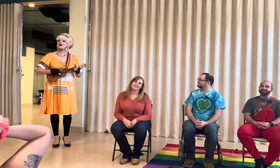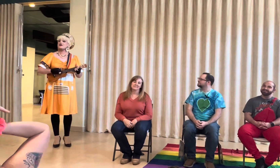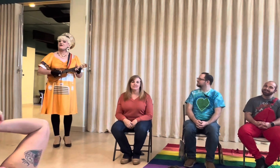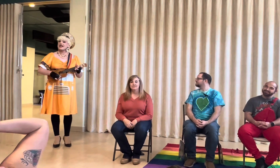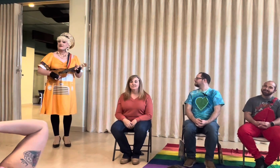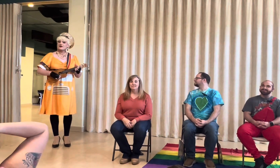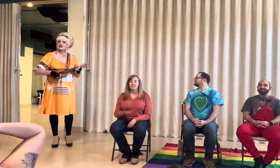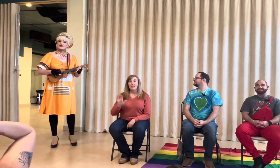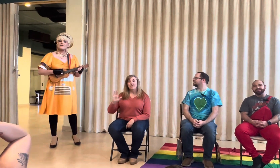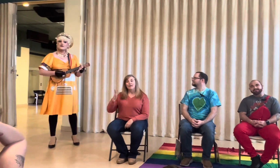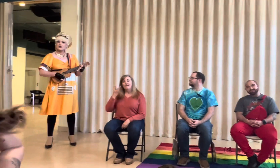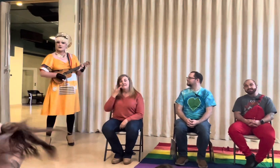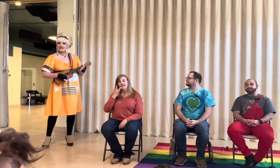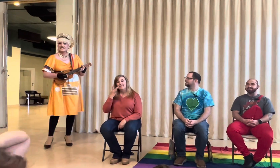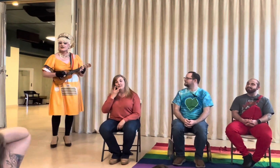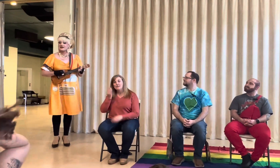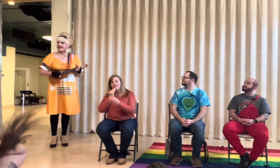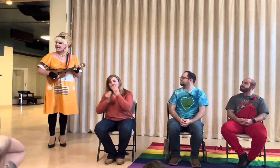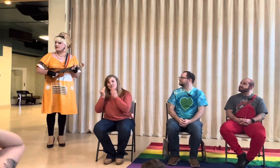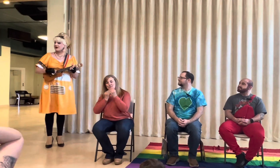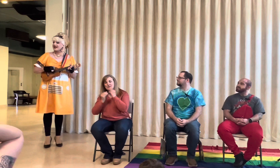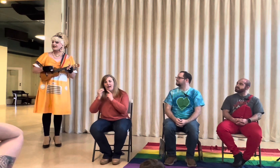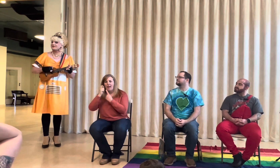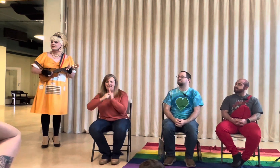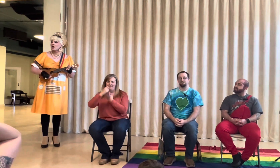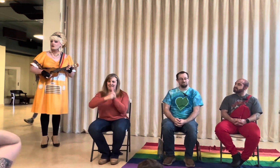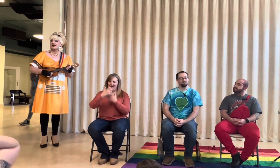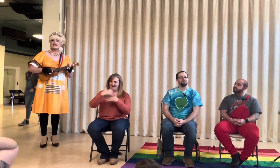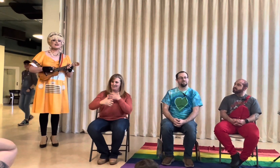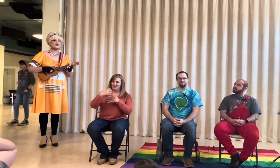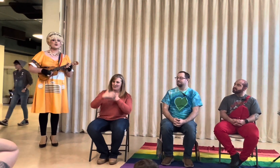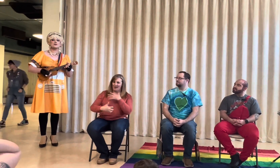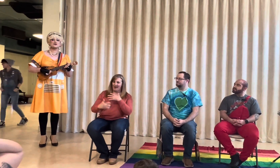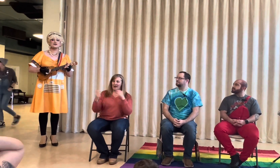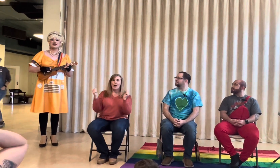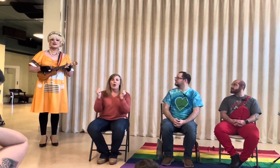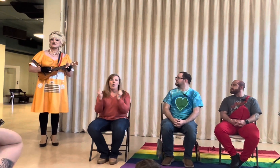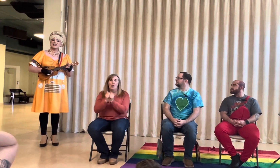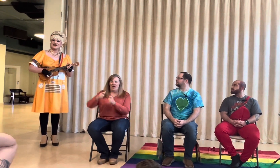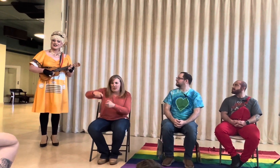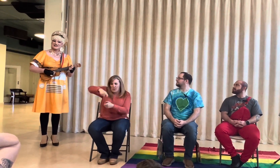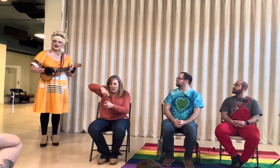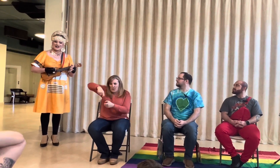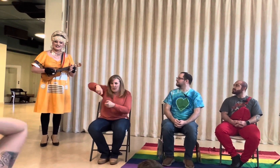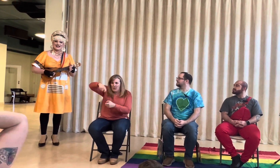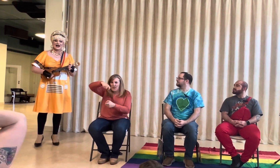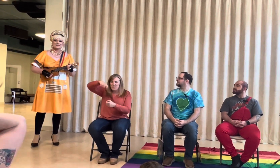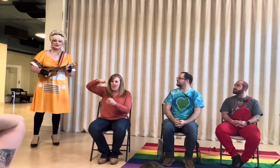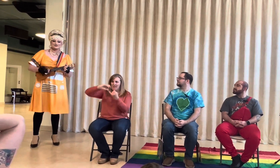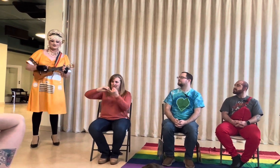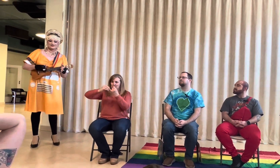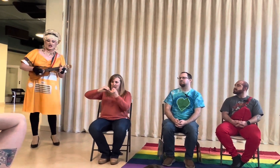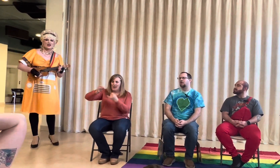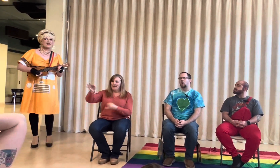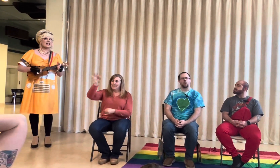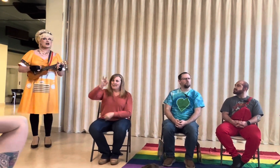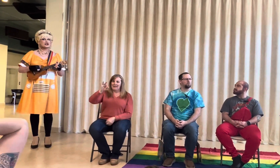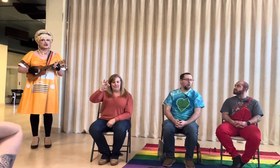Their favorite food is banana bread with whipped cream and cherries on top.